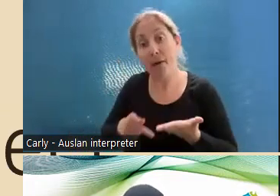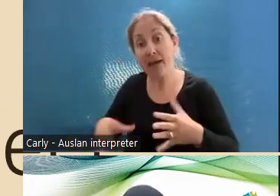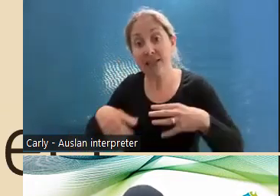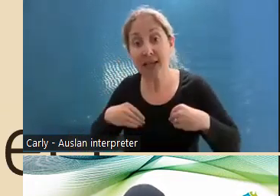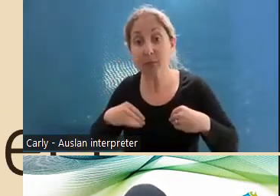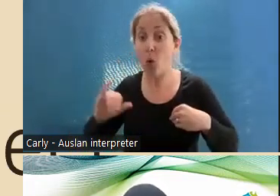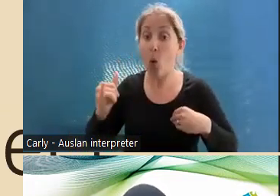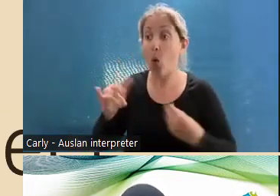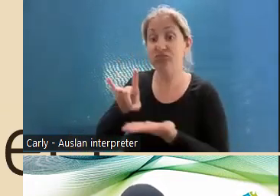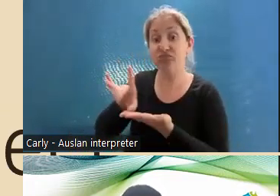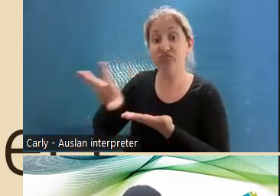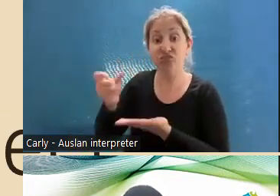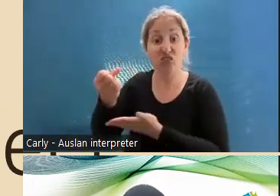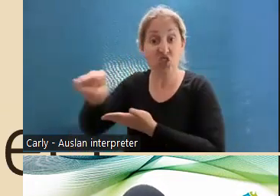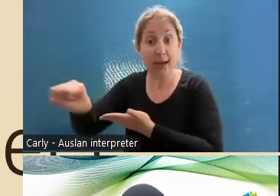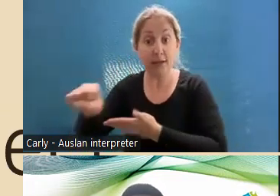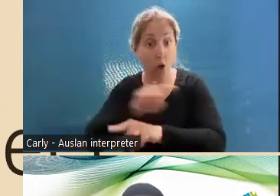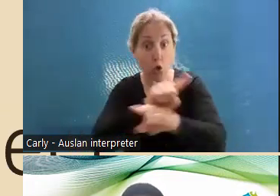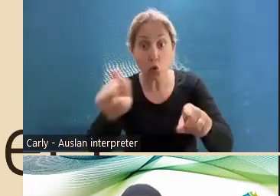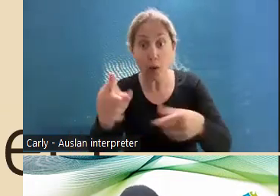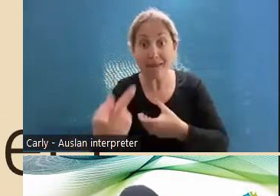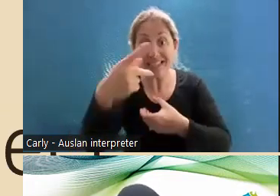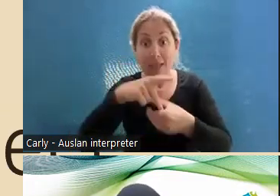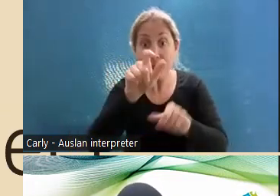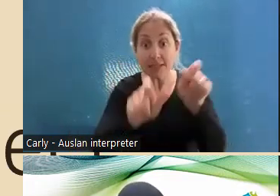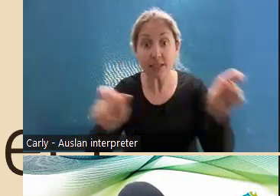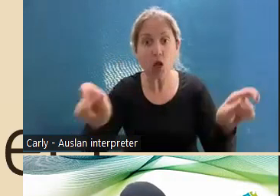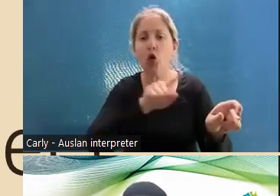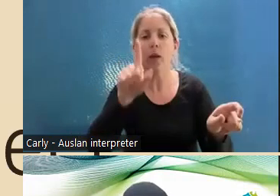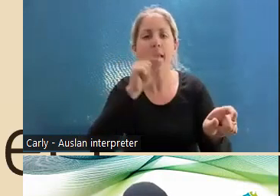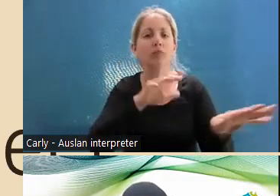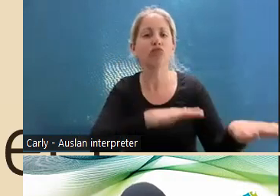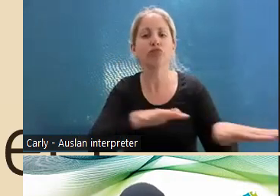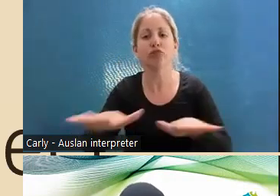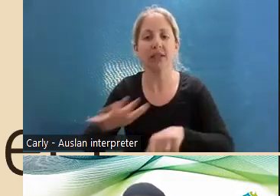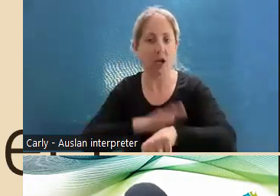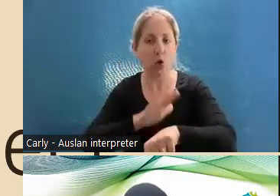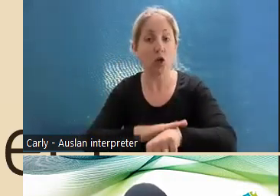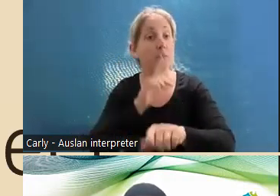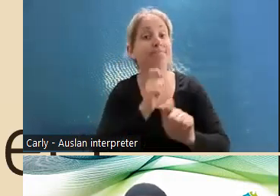As a participant, you can take your time, obtain whatever advice you would like to before